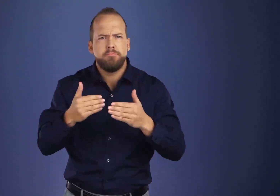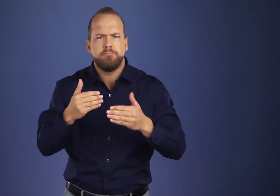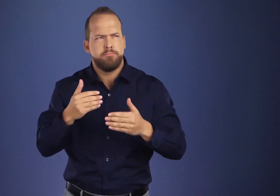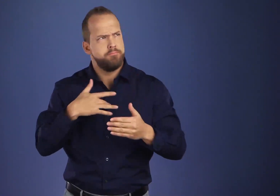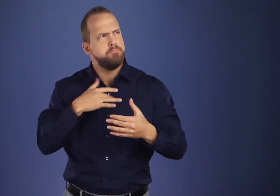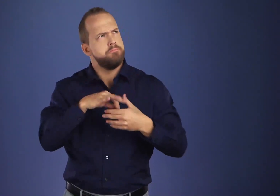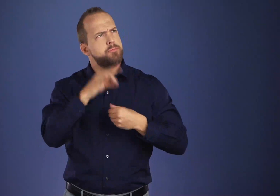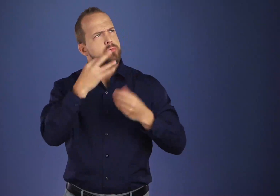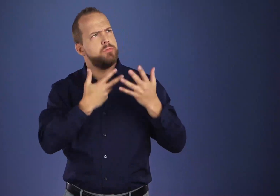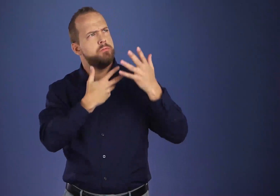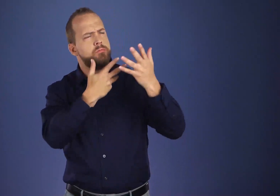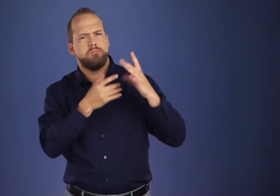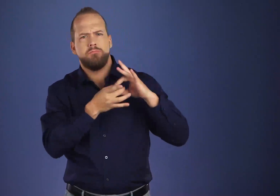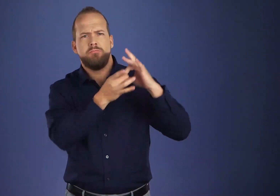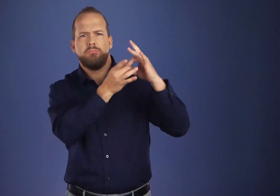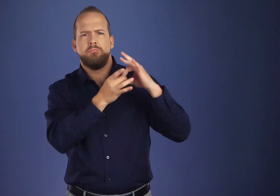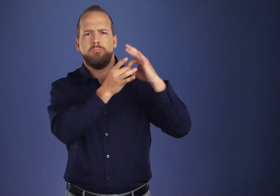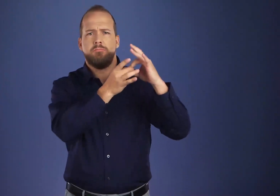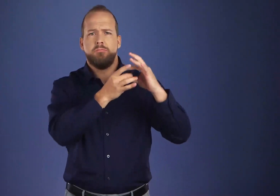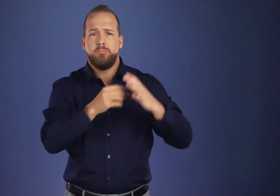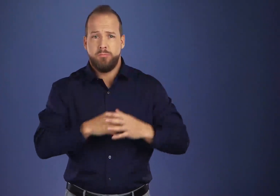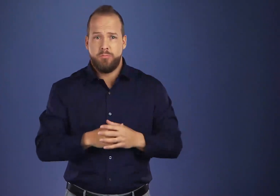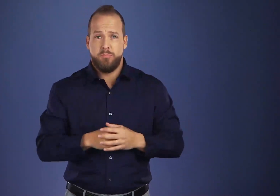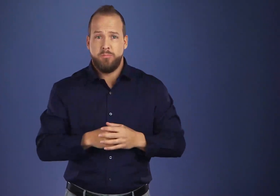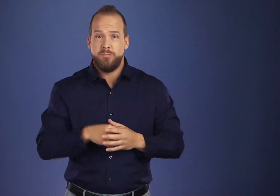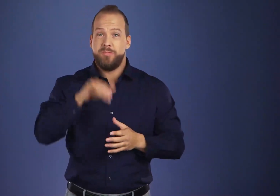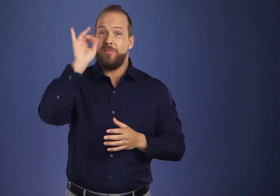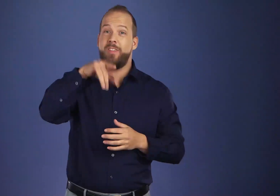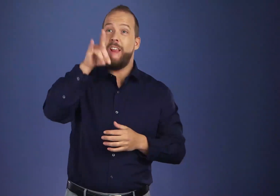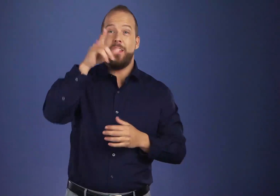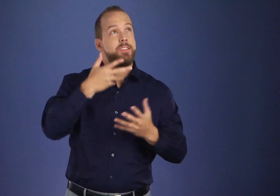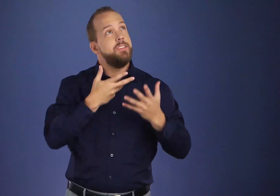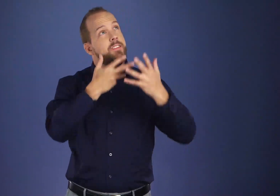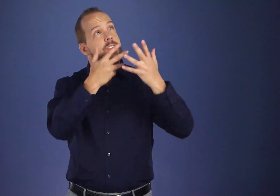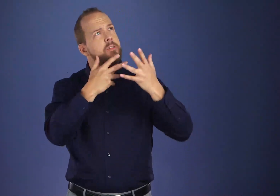Once unlocked by willingness, the door opens almost of itself,